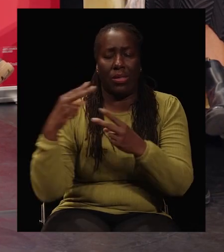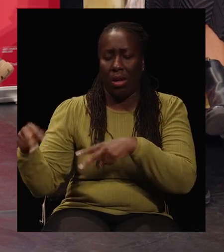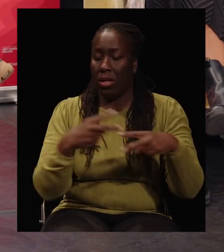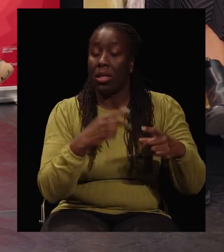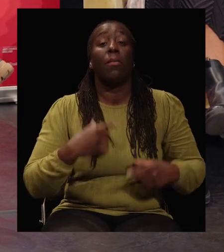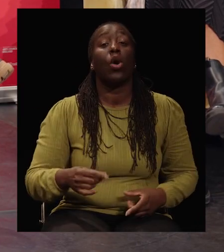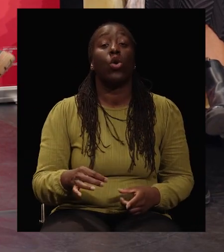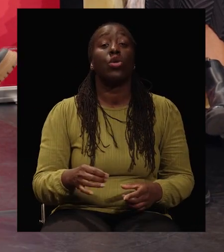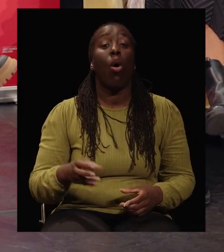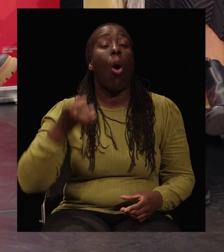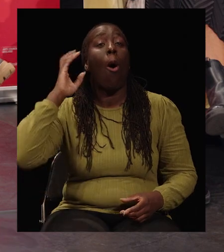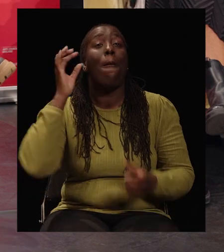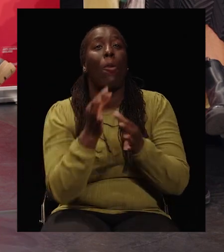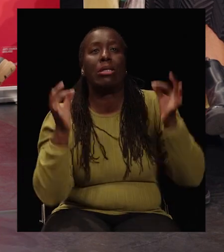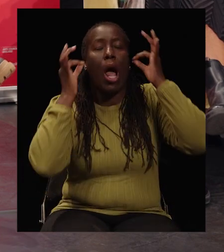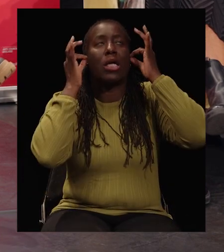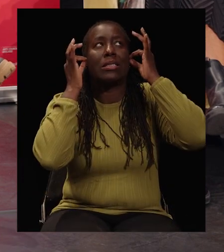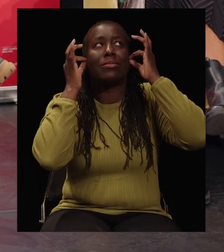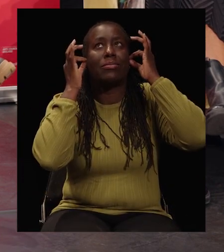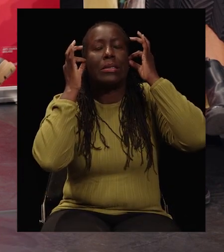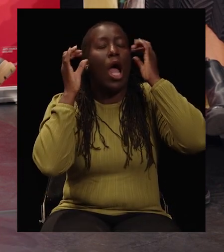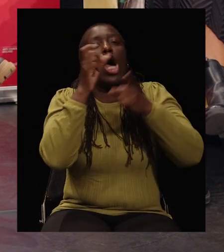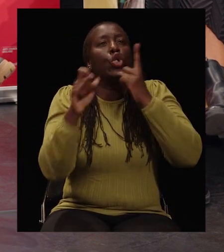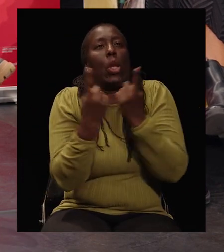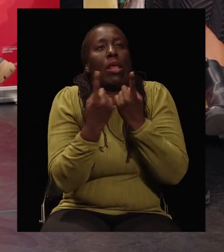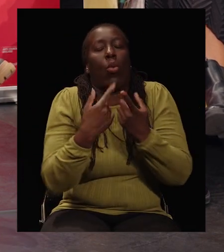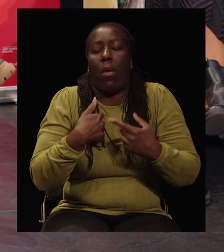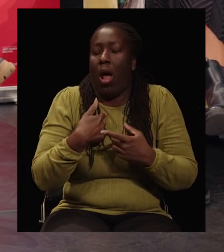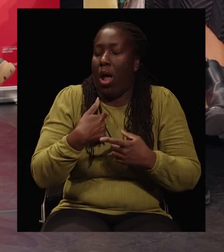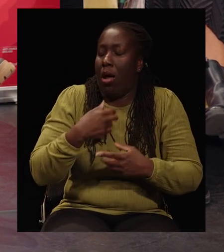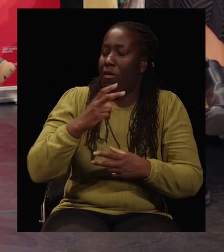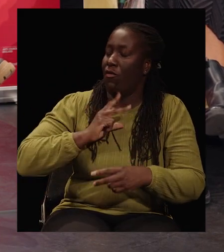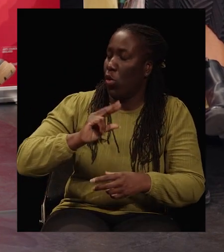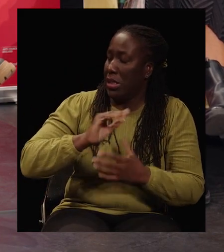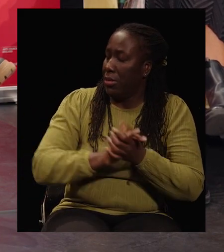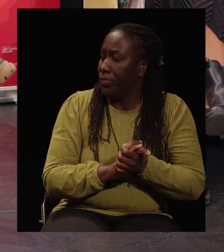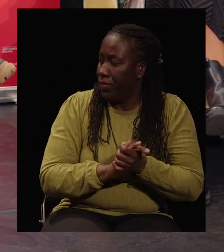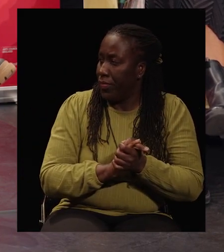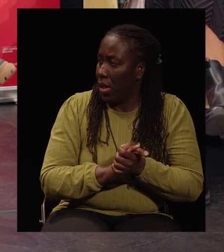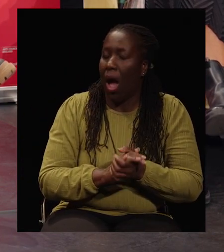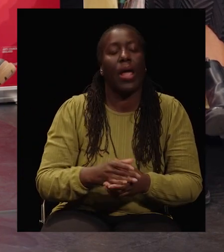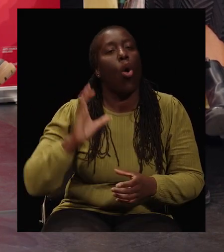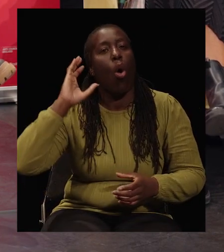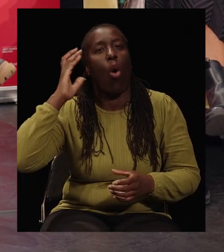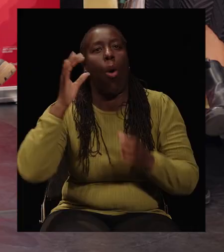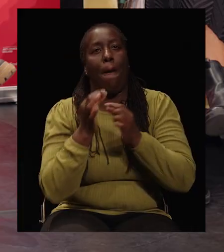sorry I did that thing with my voice. Part of the work that we're doing on the "Dancing Class" podcast is to address